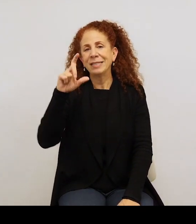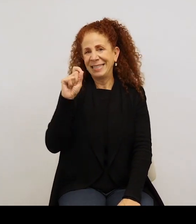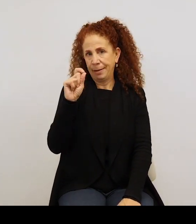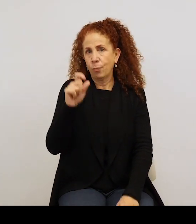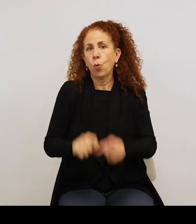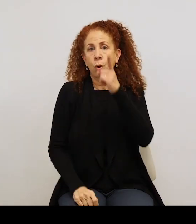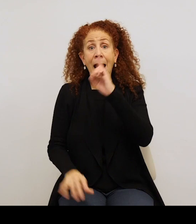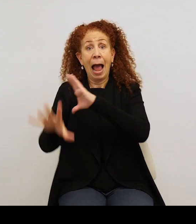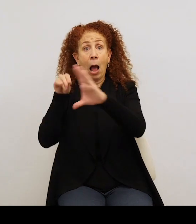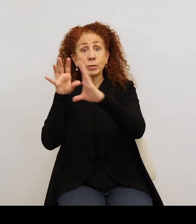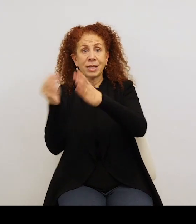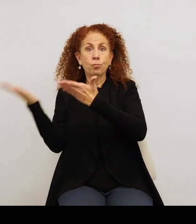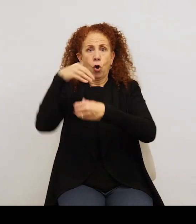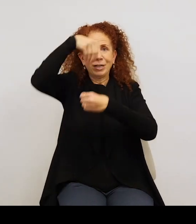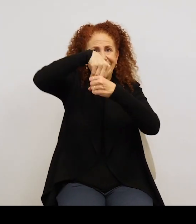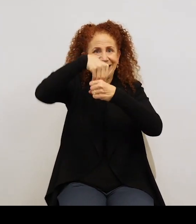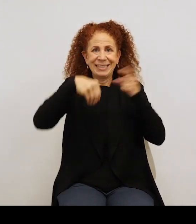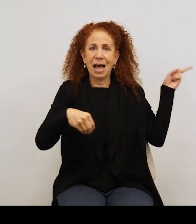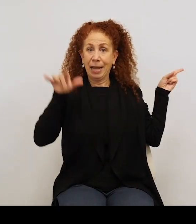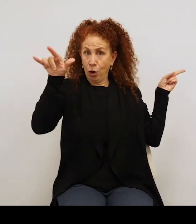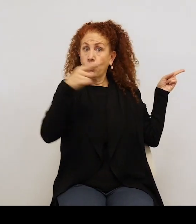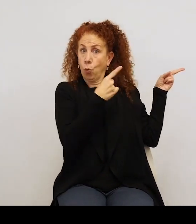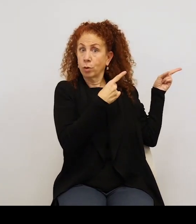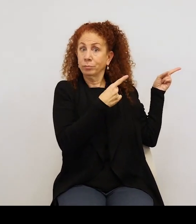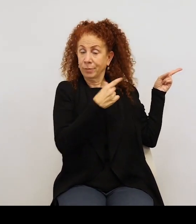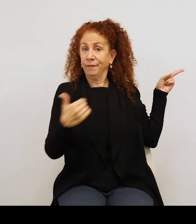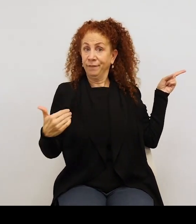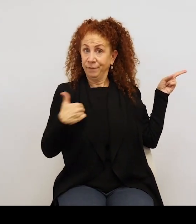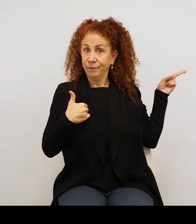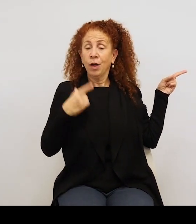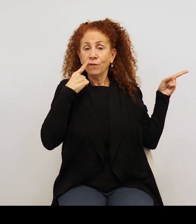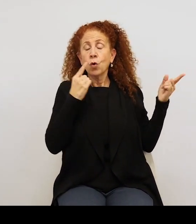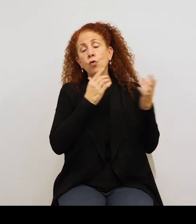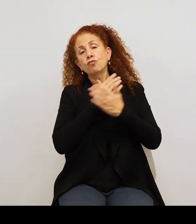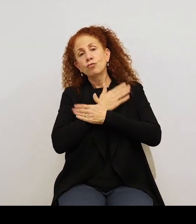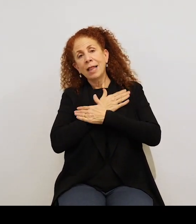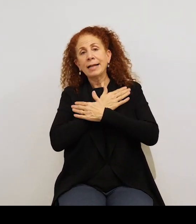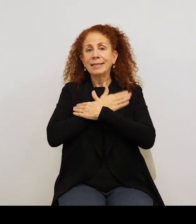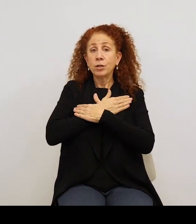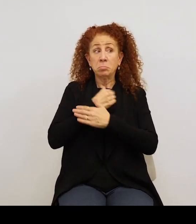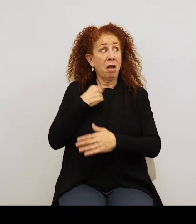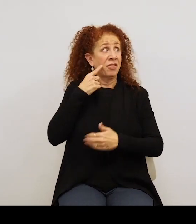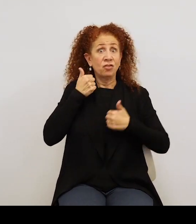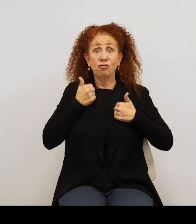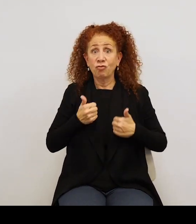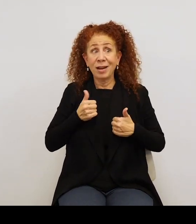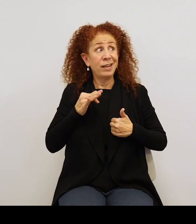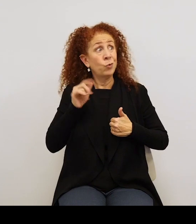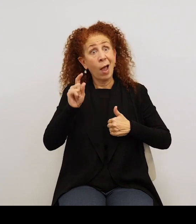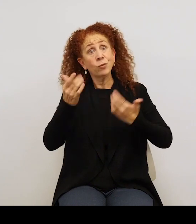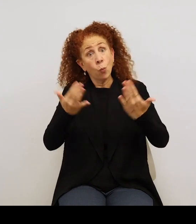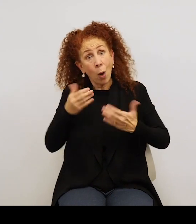into an inside space for relaxation, which I think is great. I mean, if you have to wait at an airport,